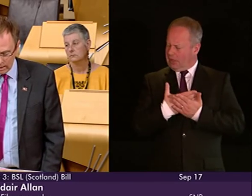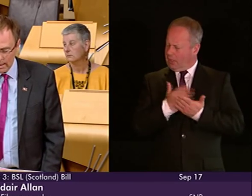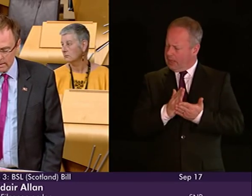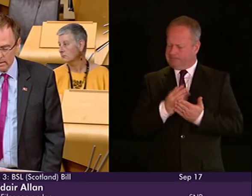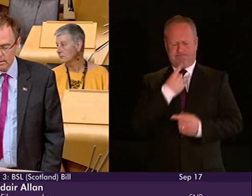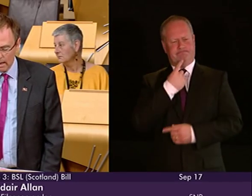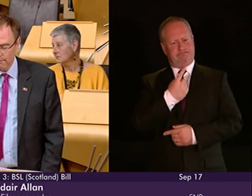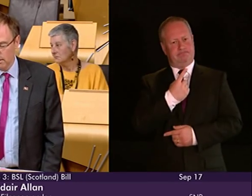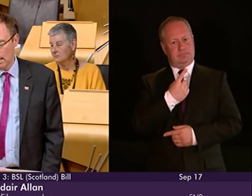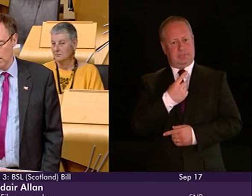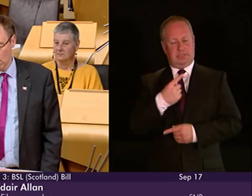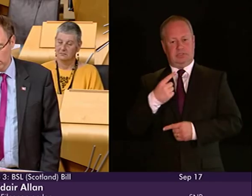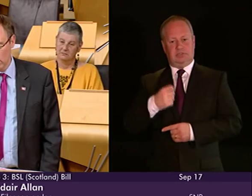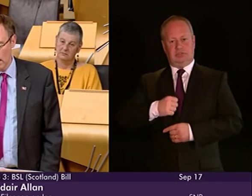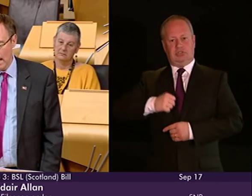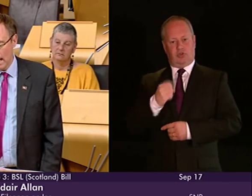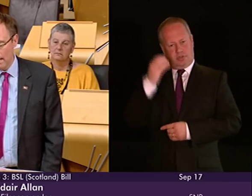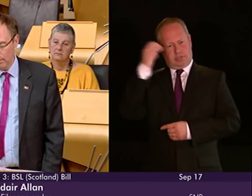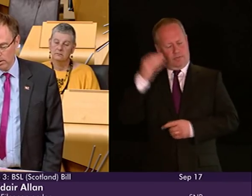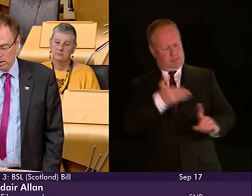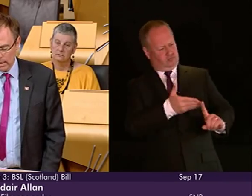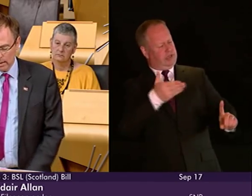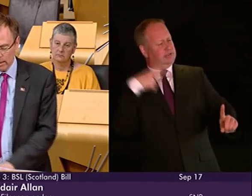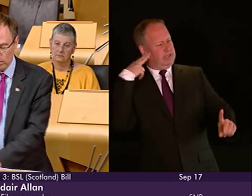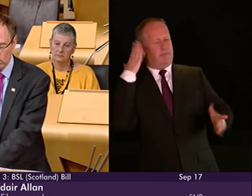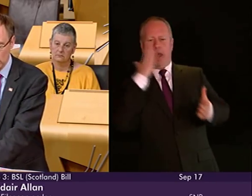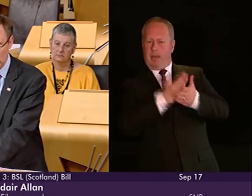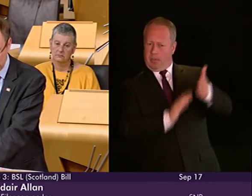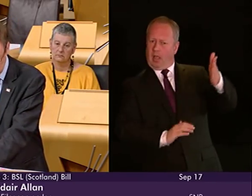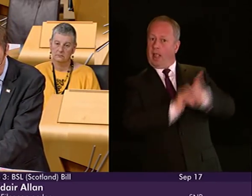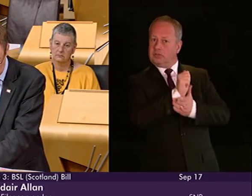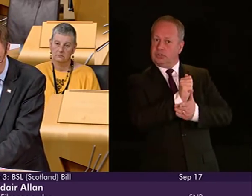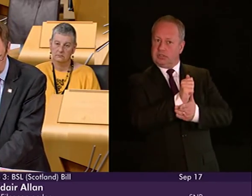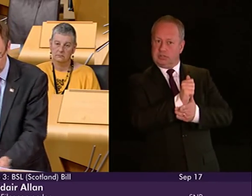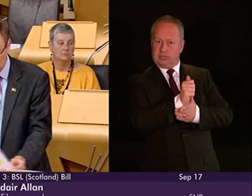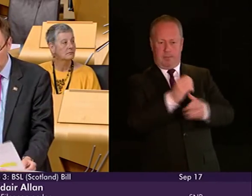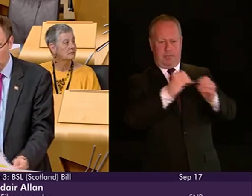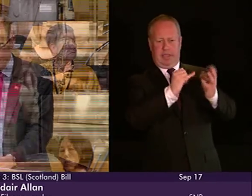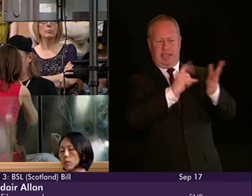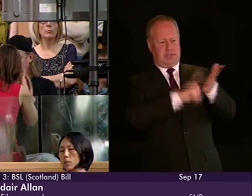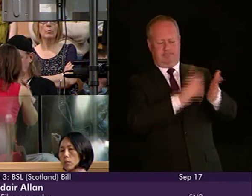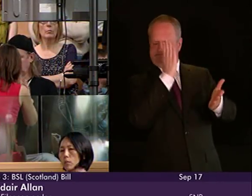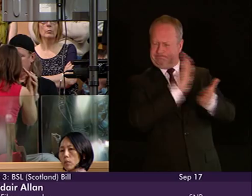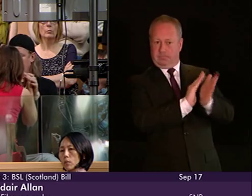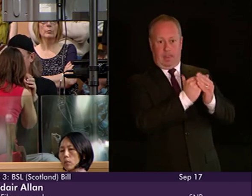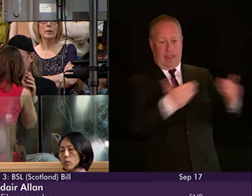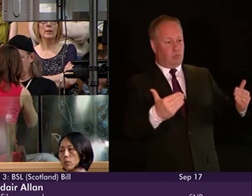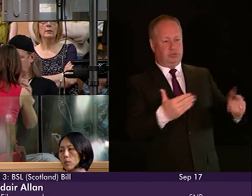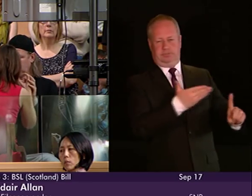recognises deafness as a culture and British Sign Language as a language. We formalised